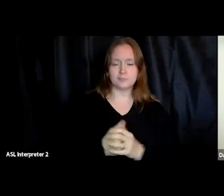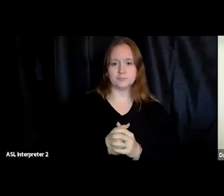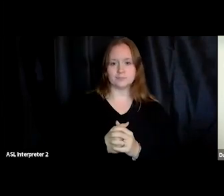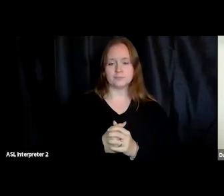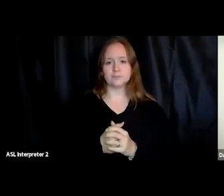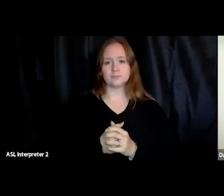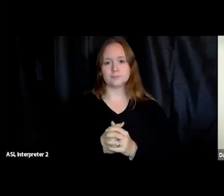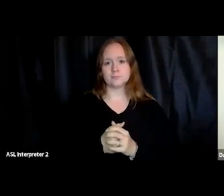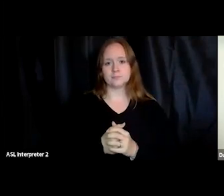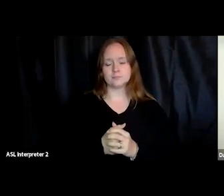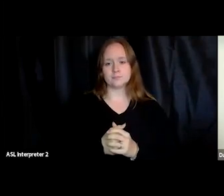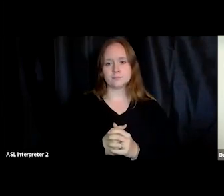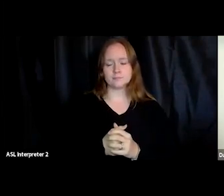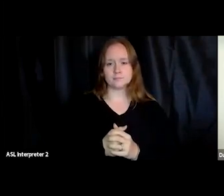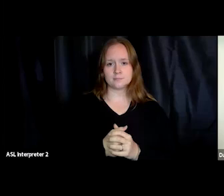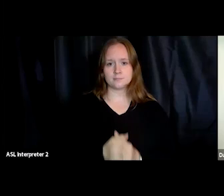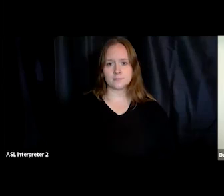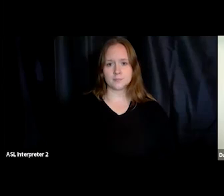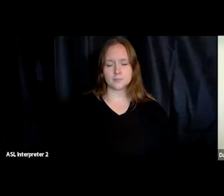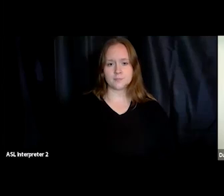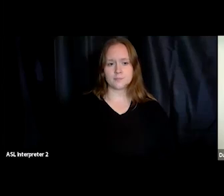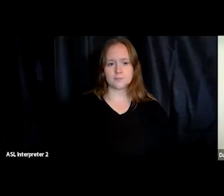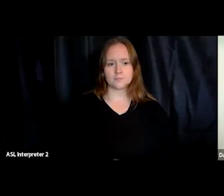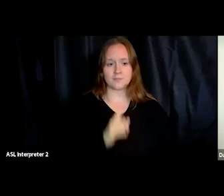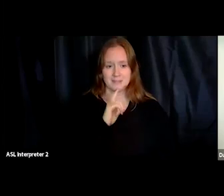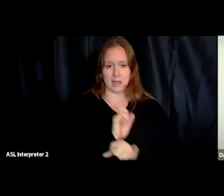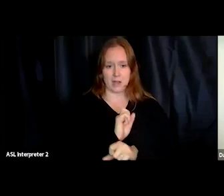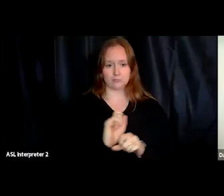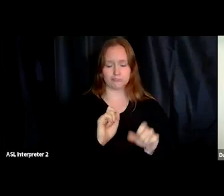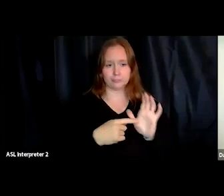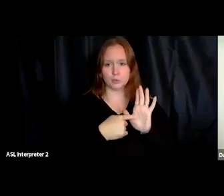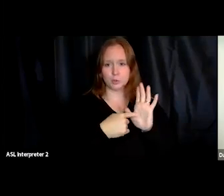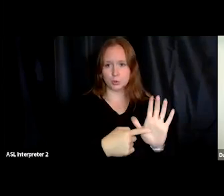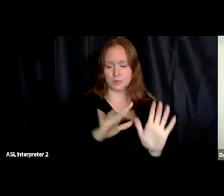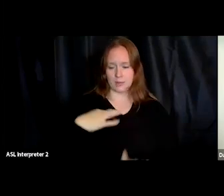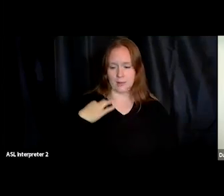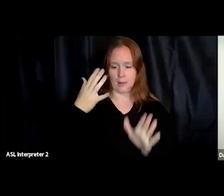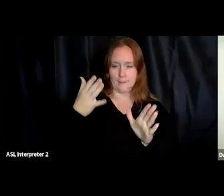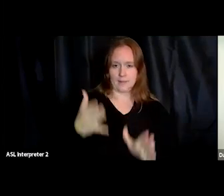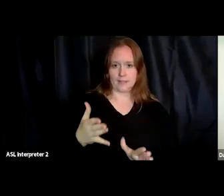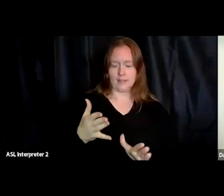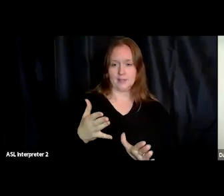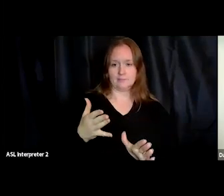and really displays that applicant's experience in a way that can really focus